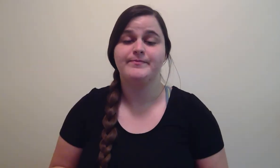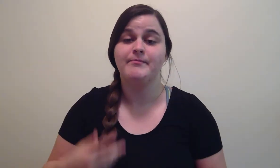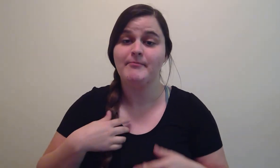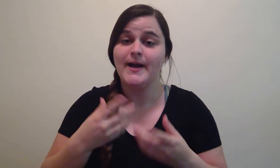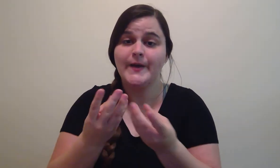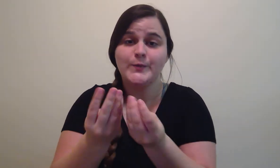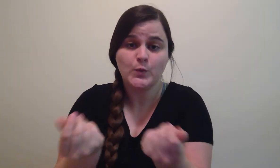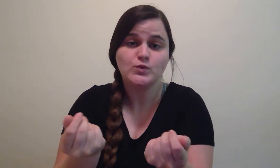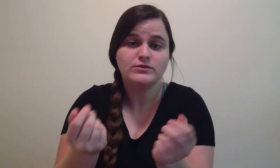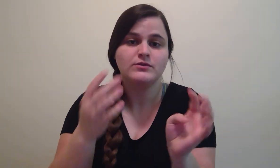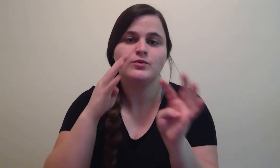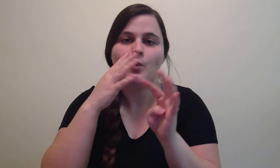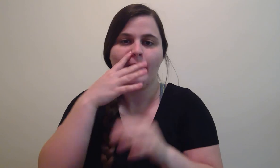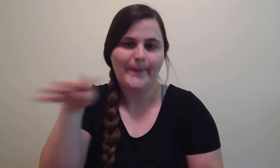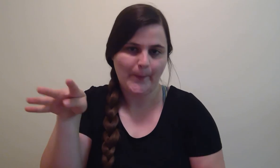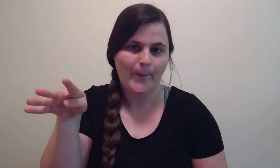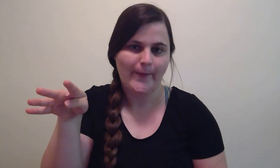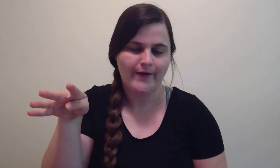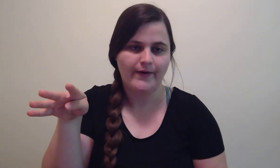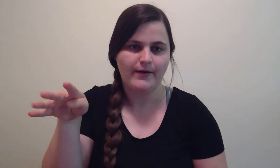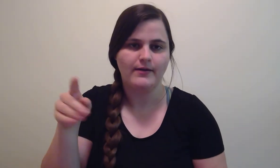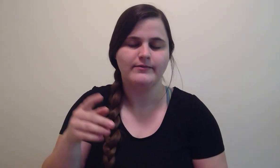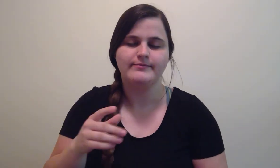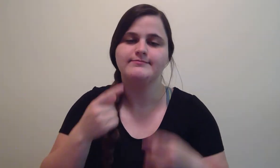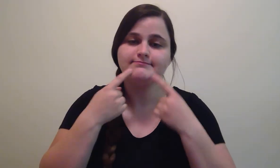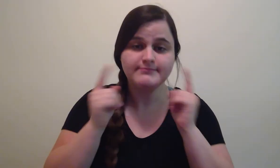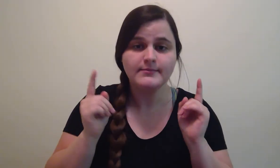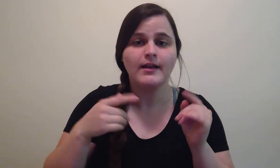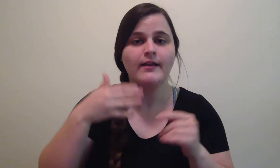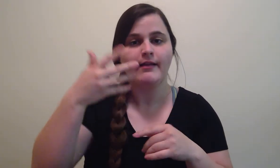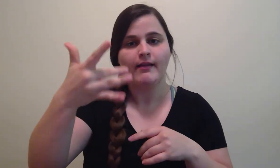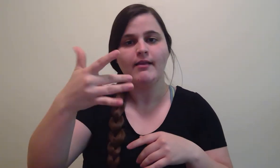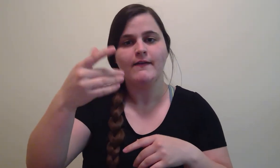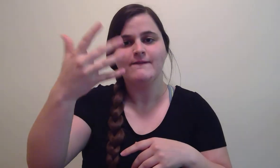My solution to Shelly Stalls was to ignore here, which worked just dandy until about halfway